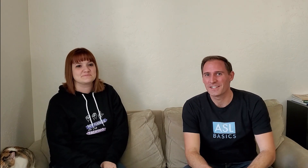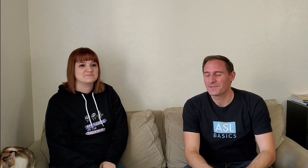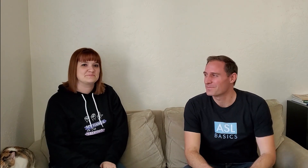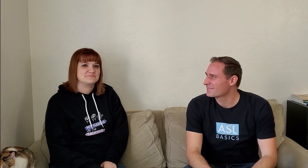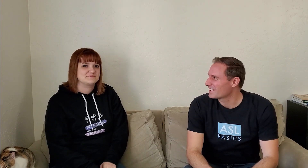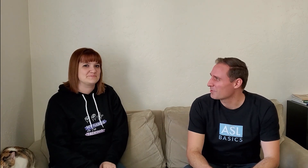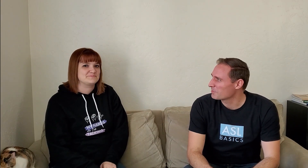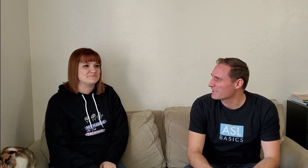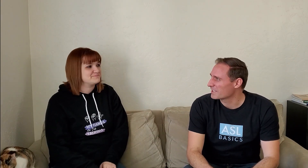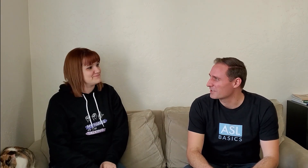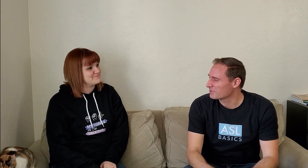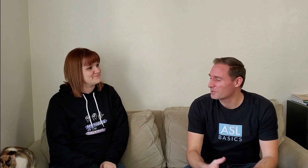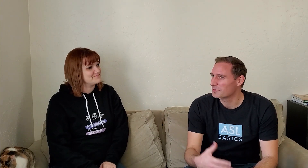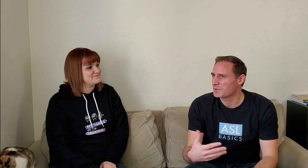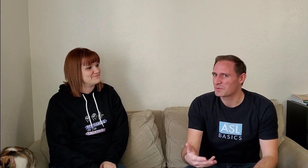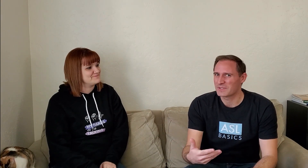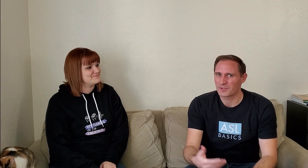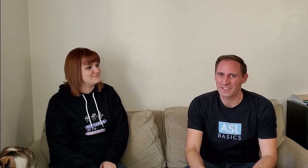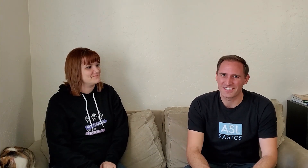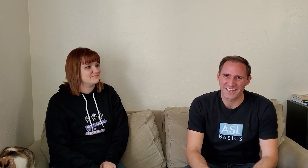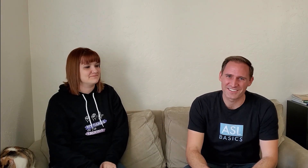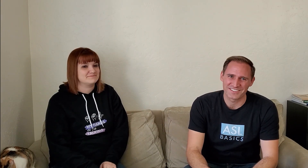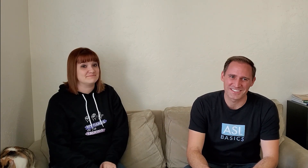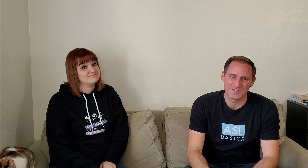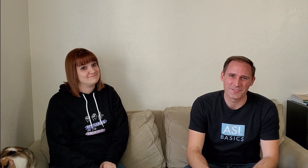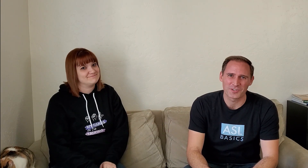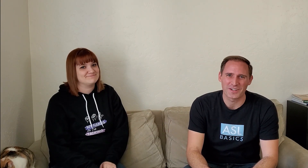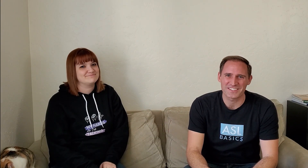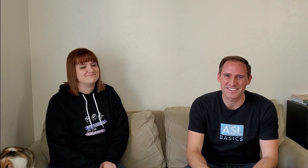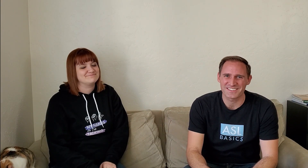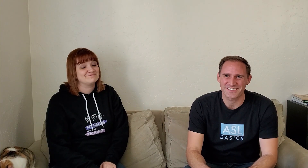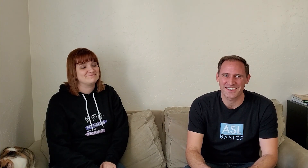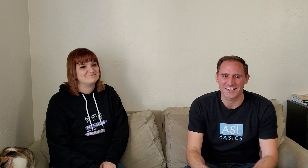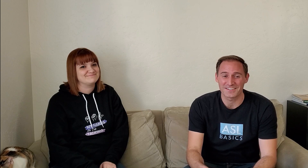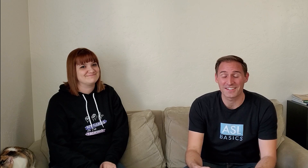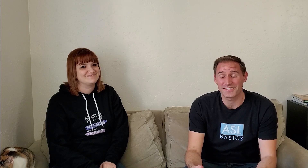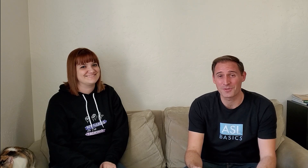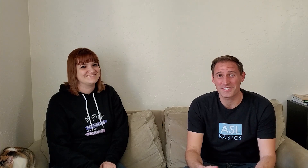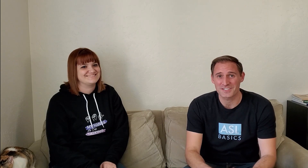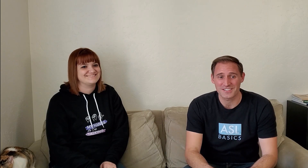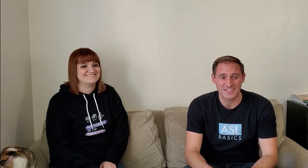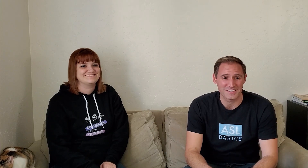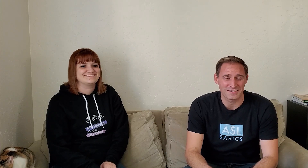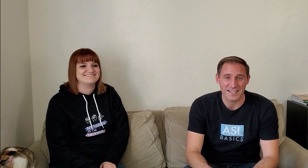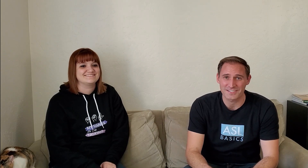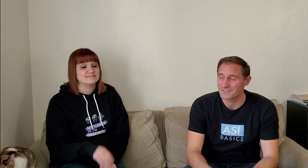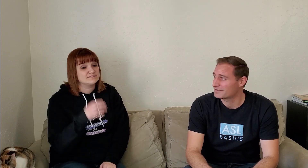Oh! Anyways, hello! Hello everybody! So, um, today we will be going to answer some of your questions, today's questions is actually